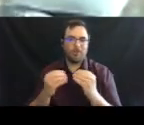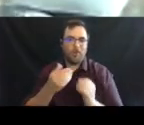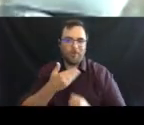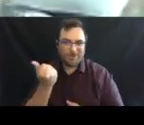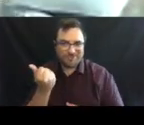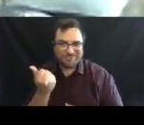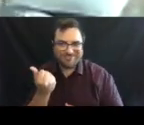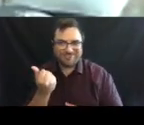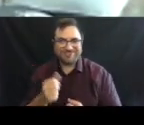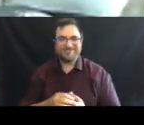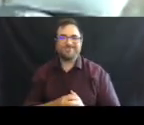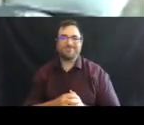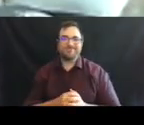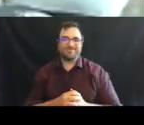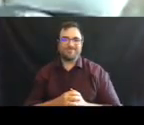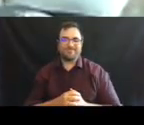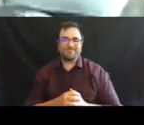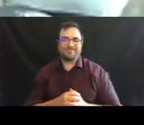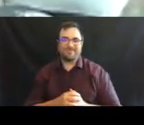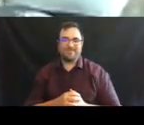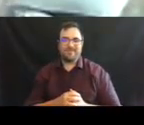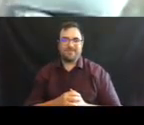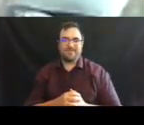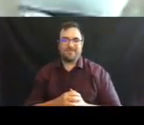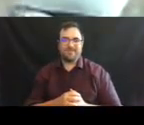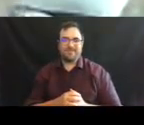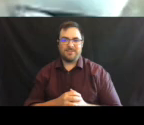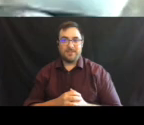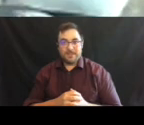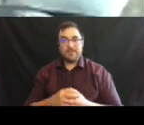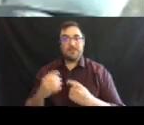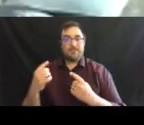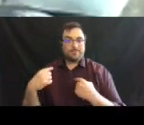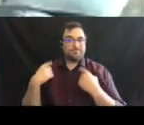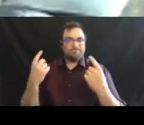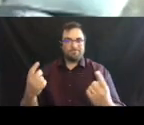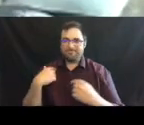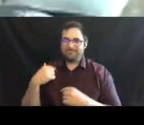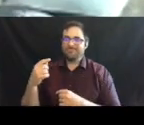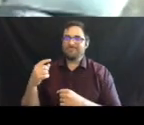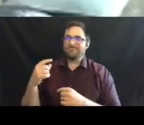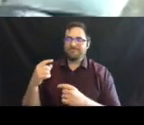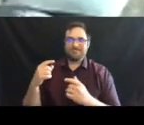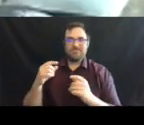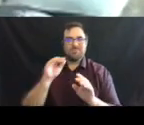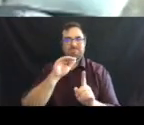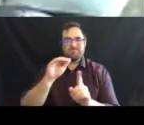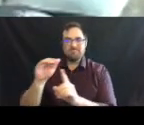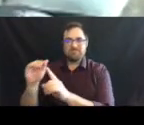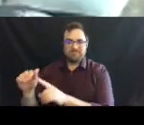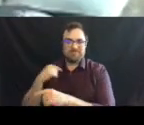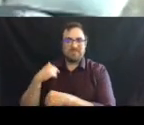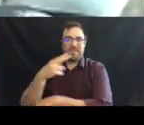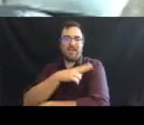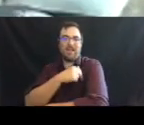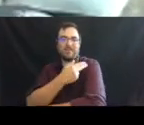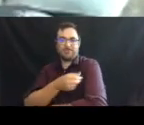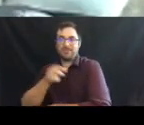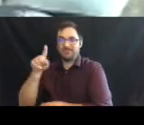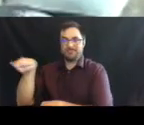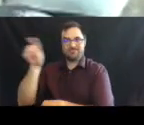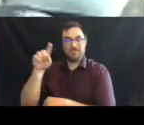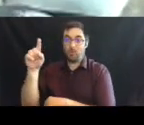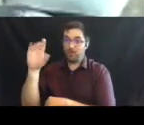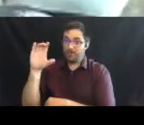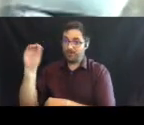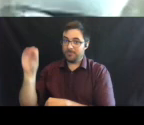So, we have successfully gotten 100 percent of hospitals to be universally screening infants for hearing loss